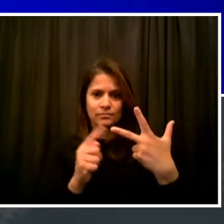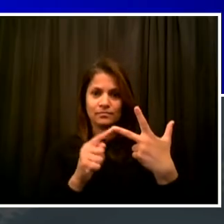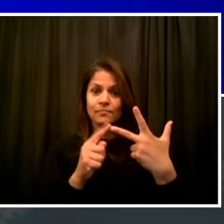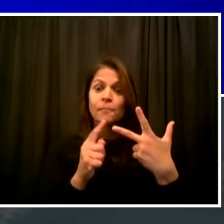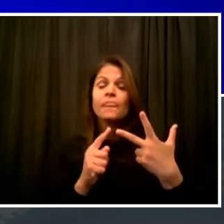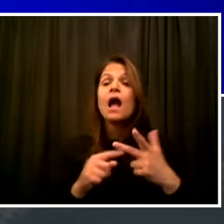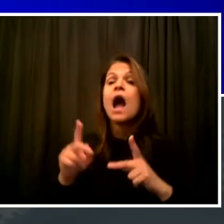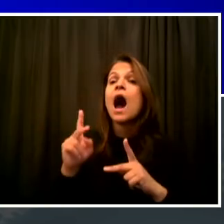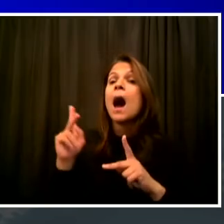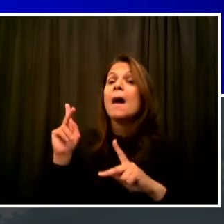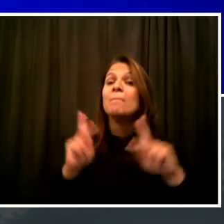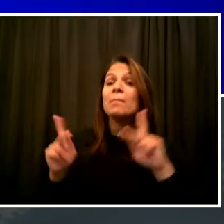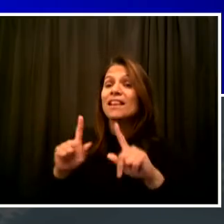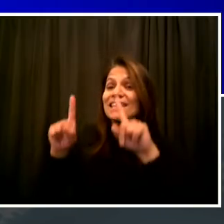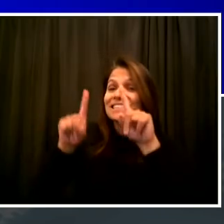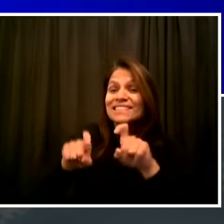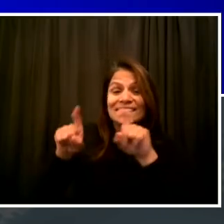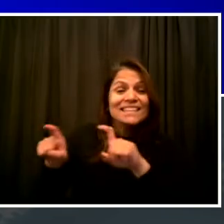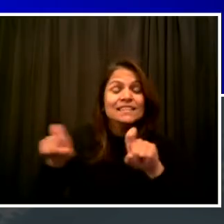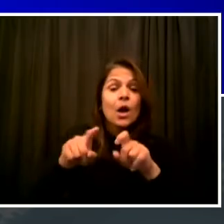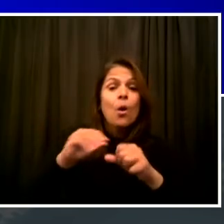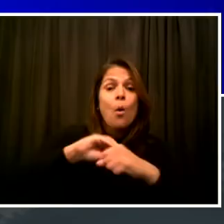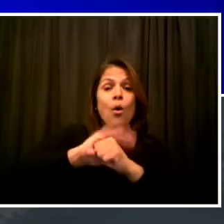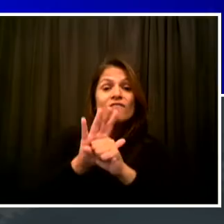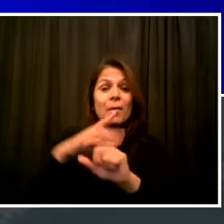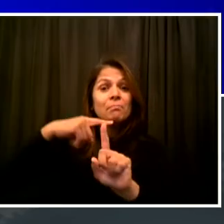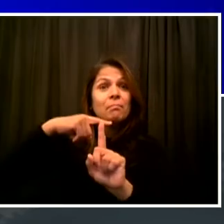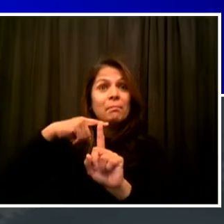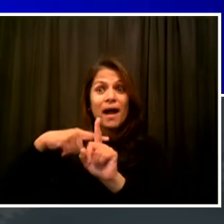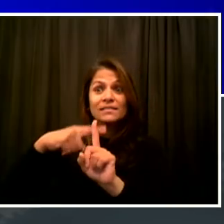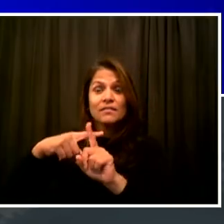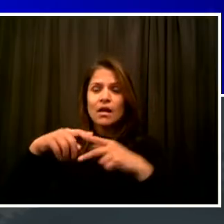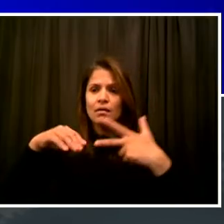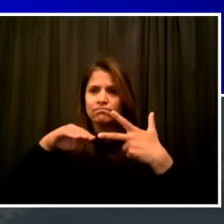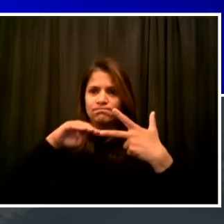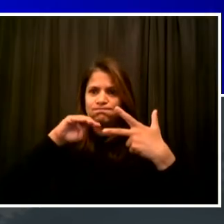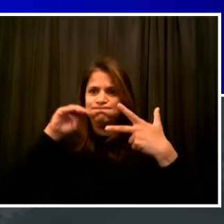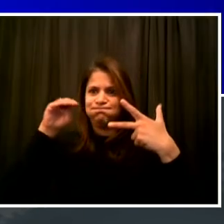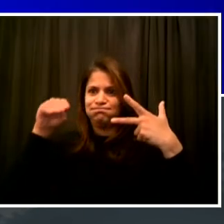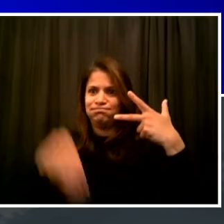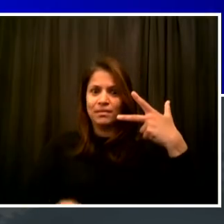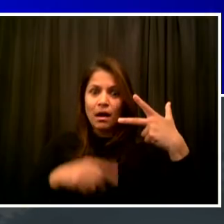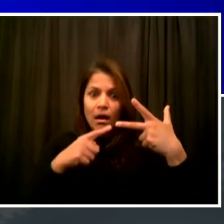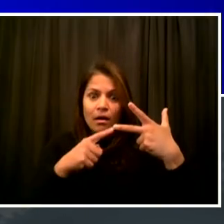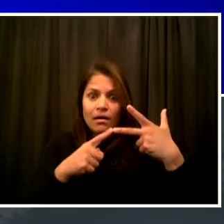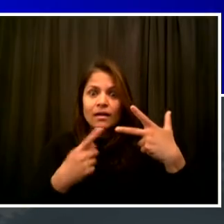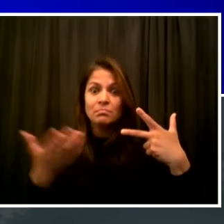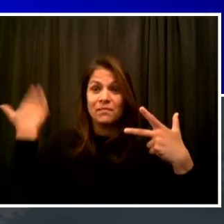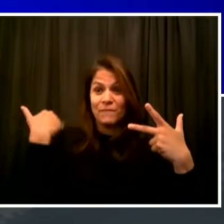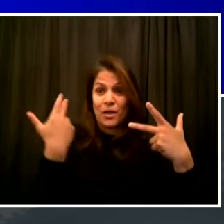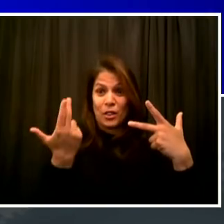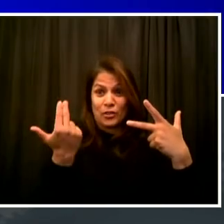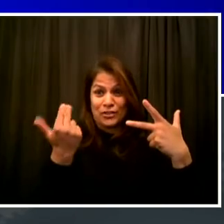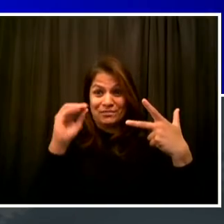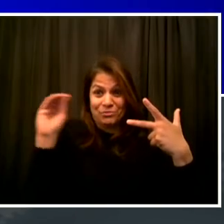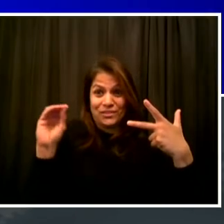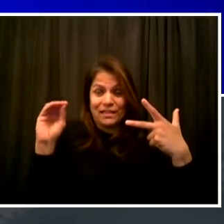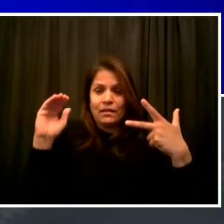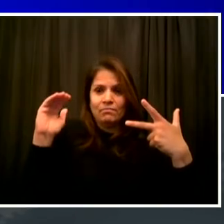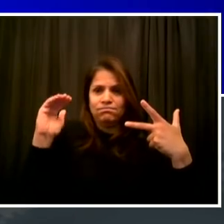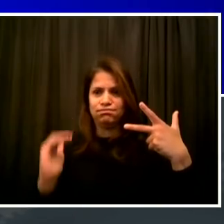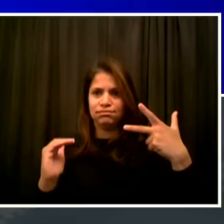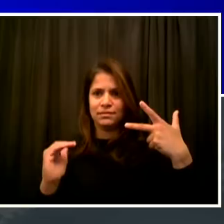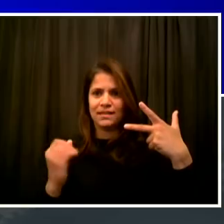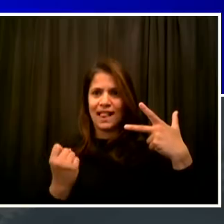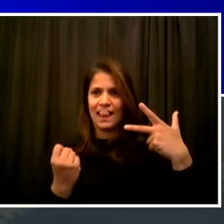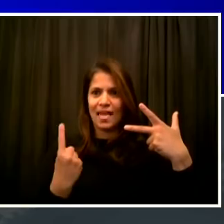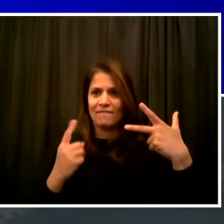BIGGH WE'VE